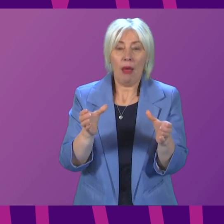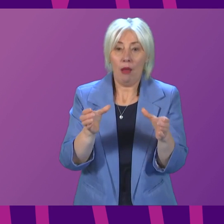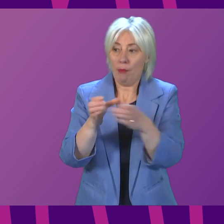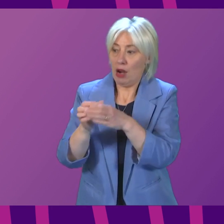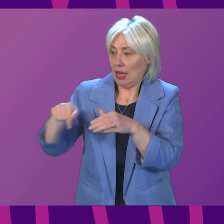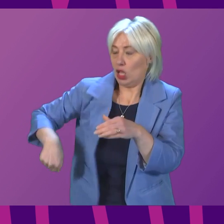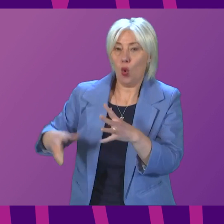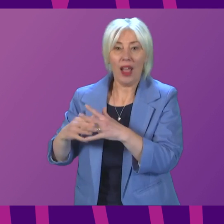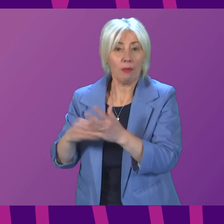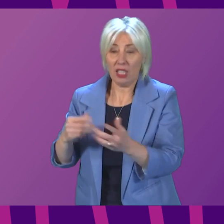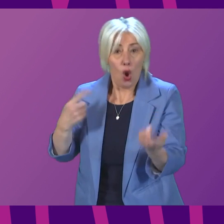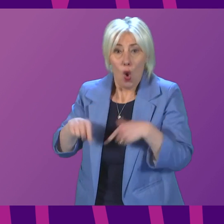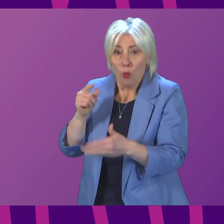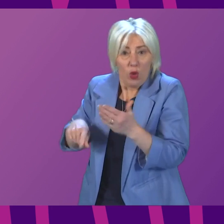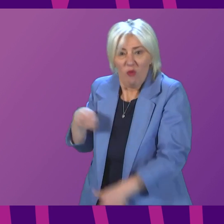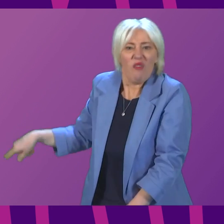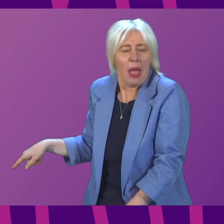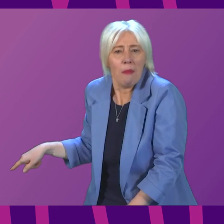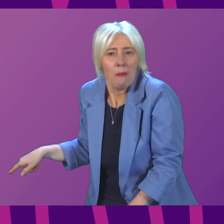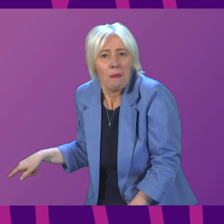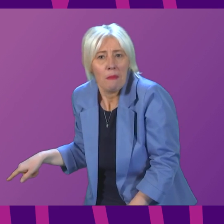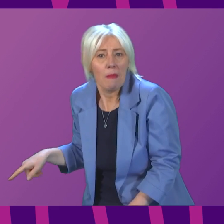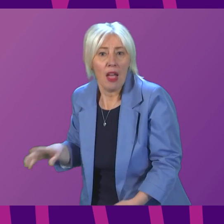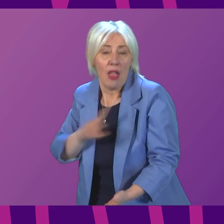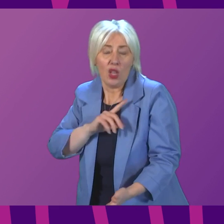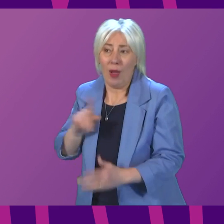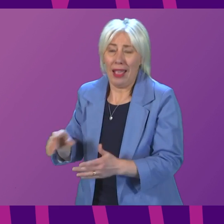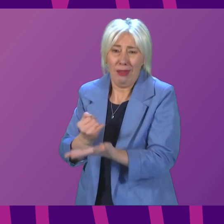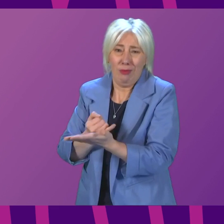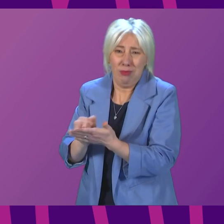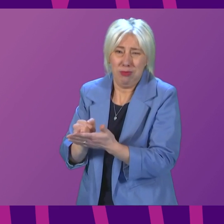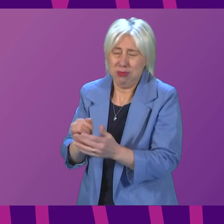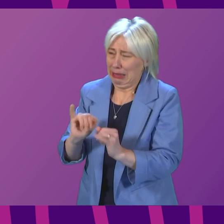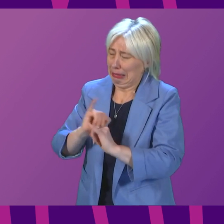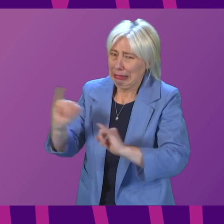we do not vote for, and, right now, that is by a disreputable, discredited Government